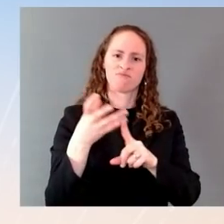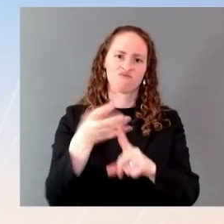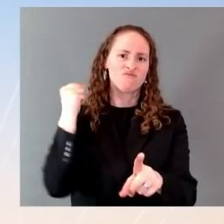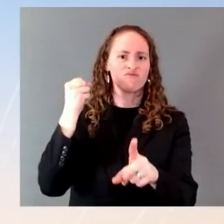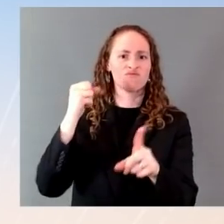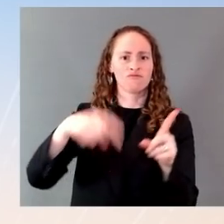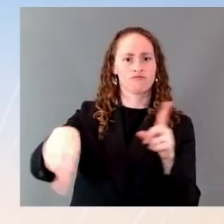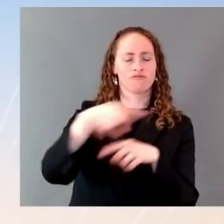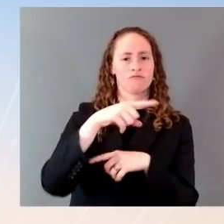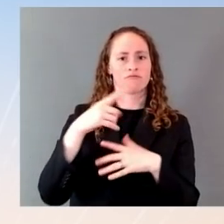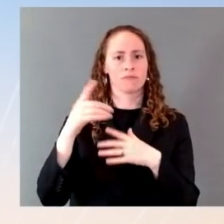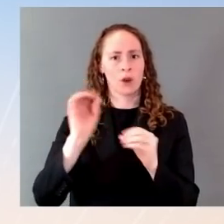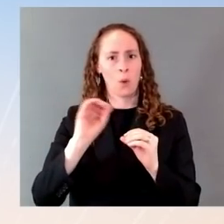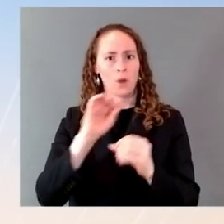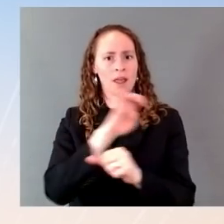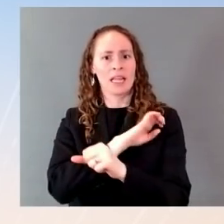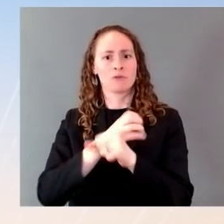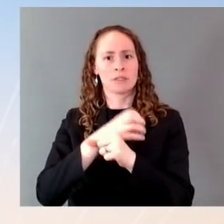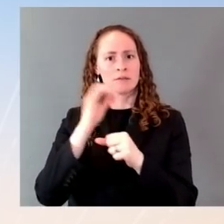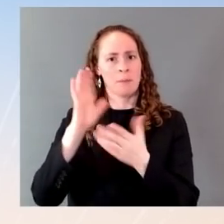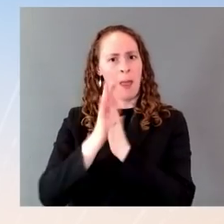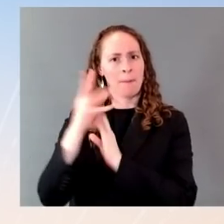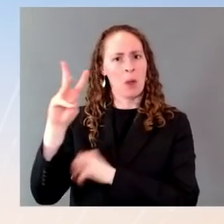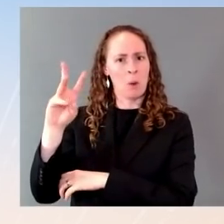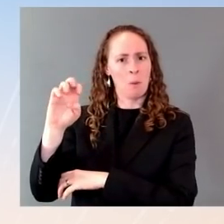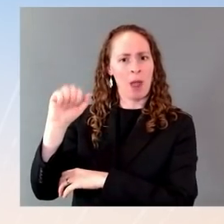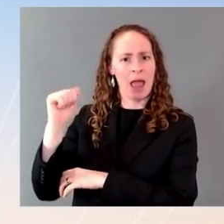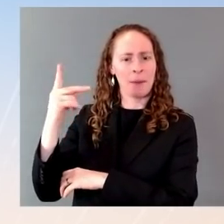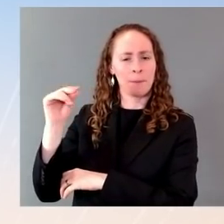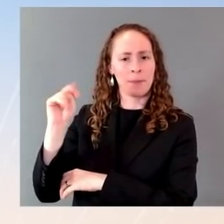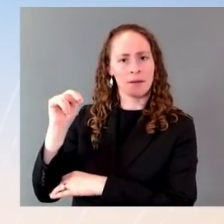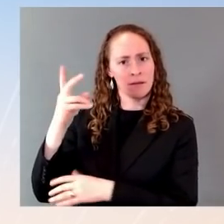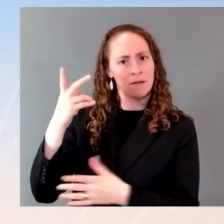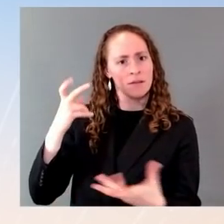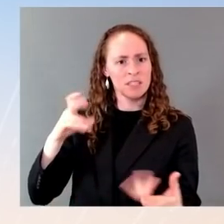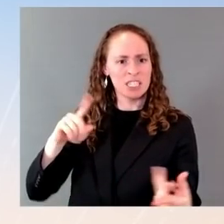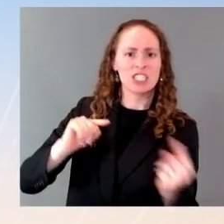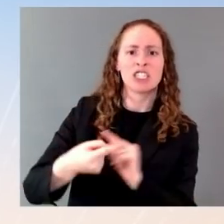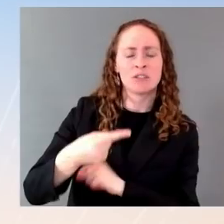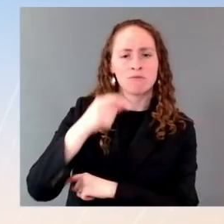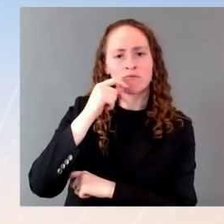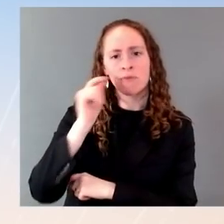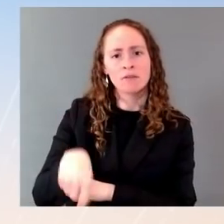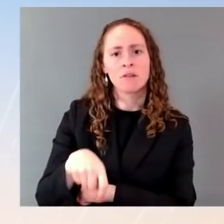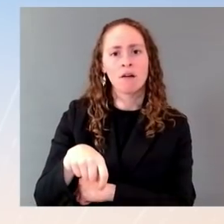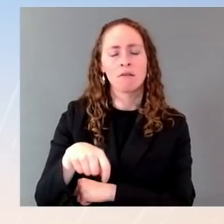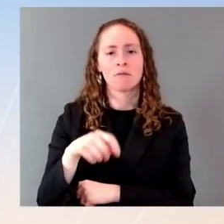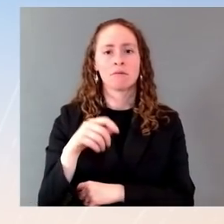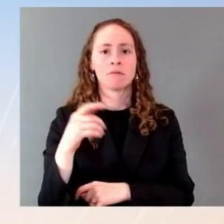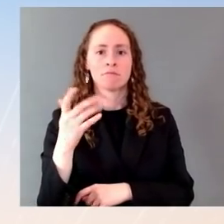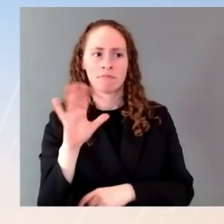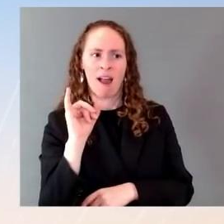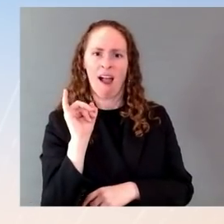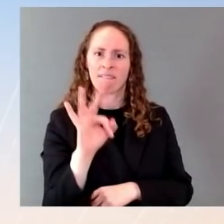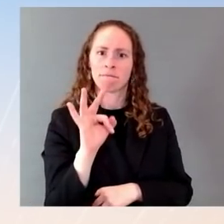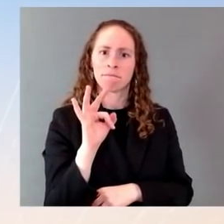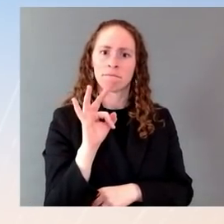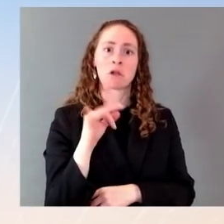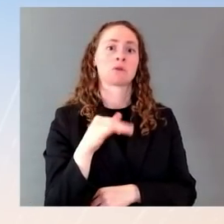are what the contingency planning would look like if they were to take that step. That is one of the lessons, and I think Mara asked this very good question yesterday